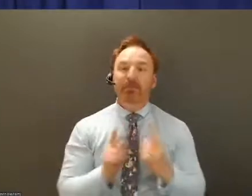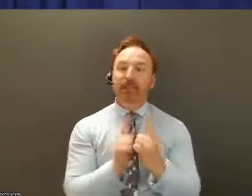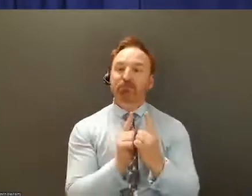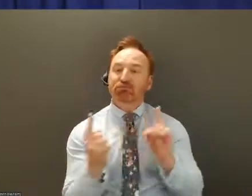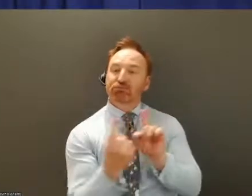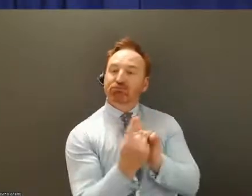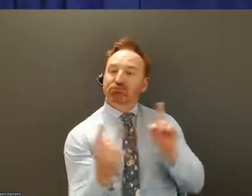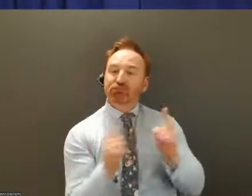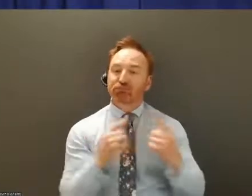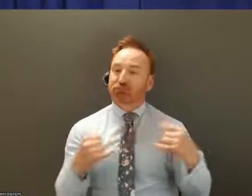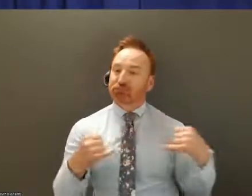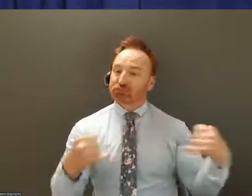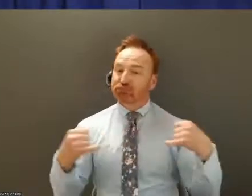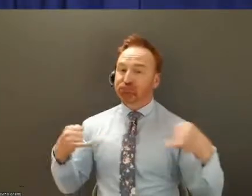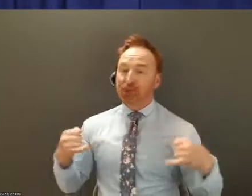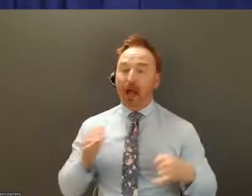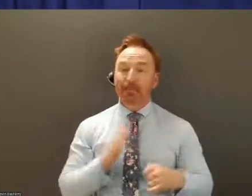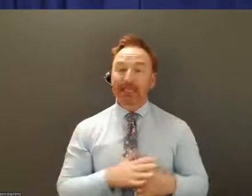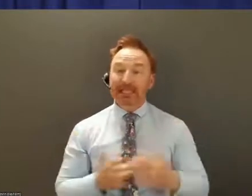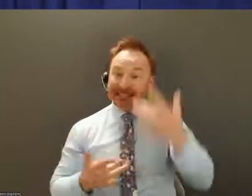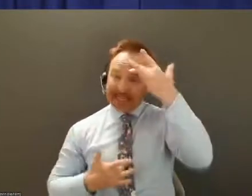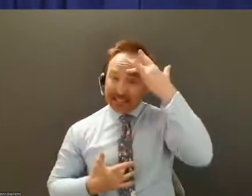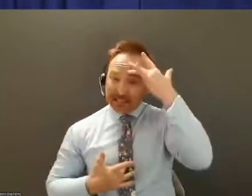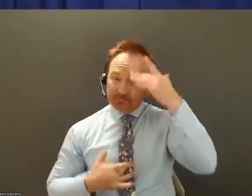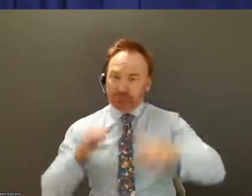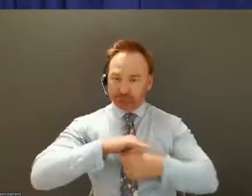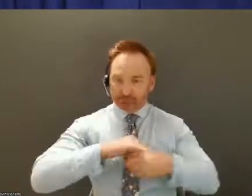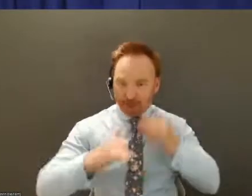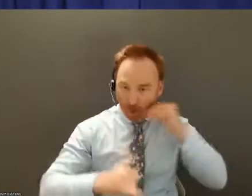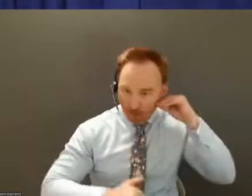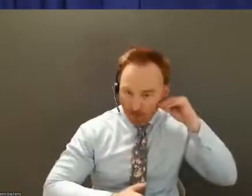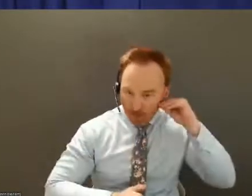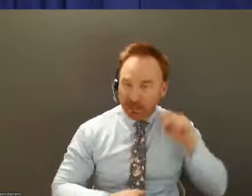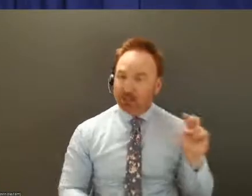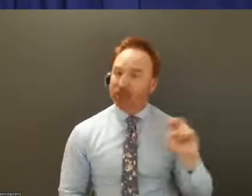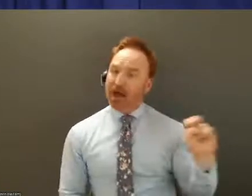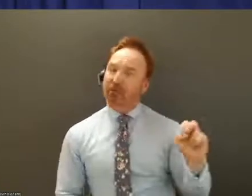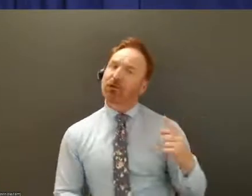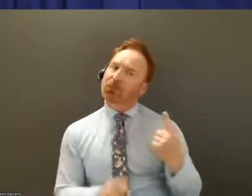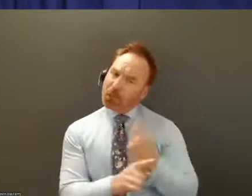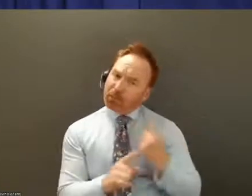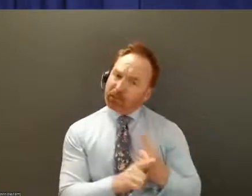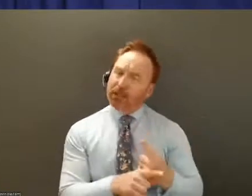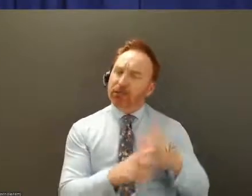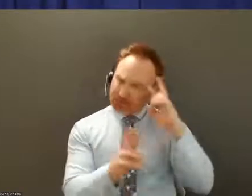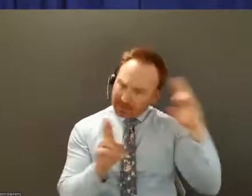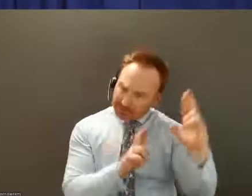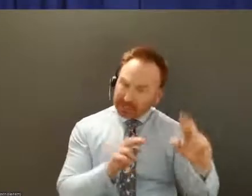vaccinated. Without vaccine protection you were at much greater risk of